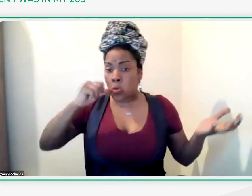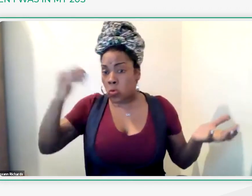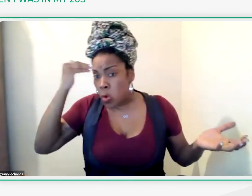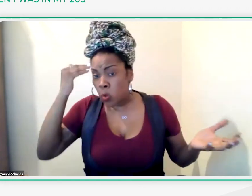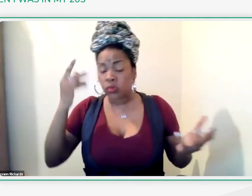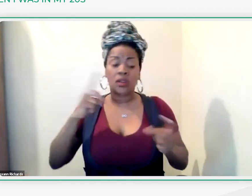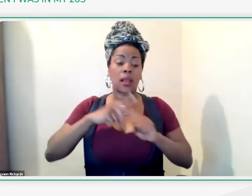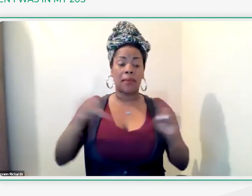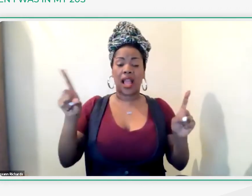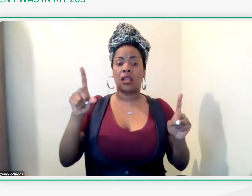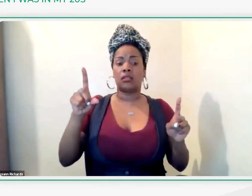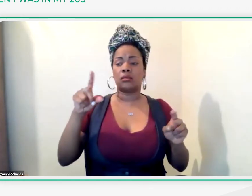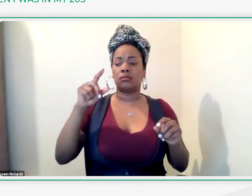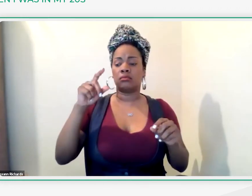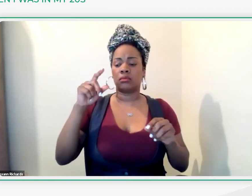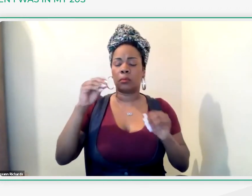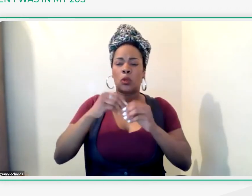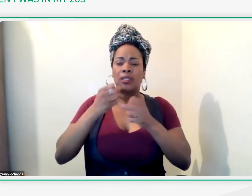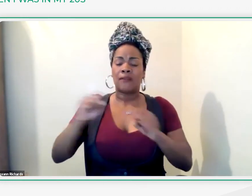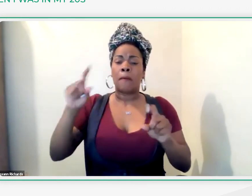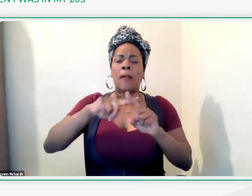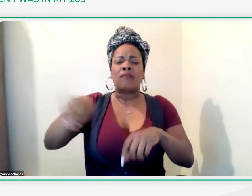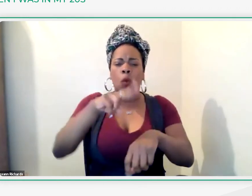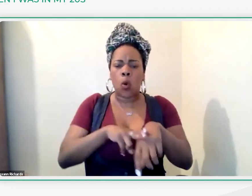And what if, you know, the market crashes, and all of that?